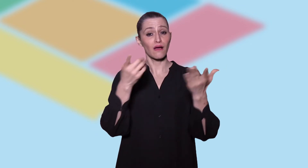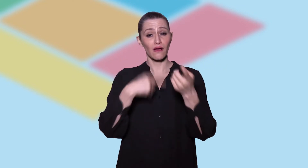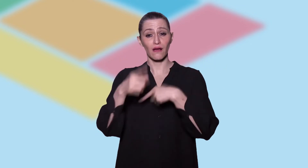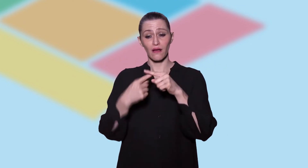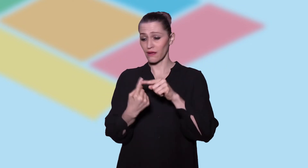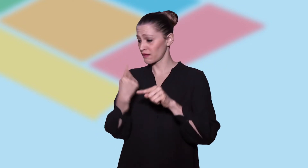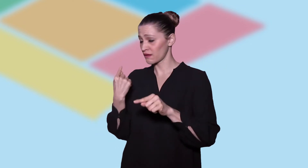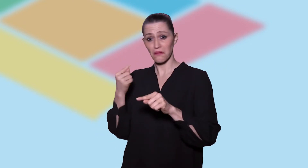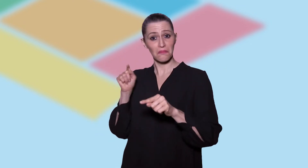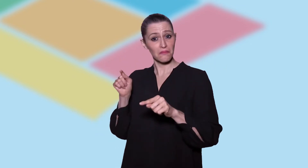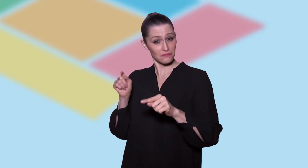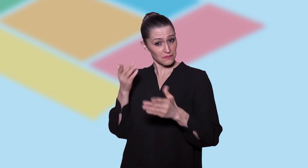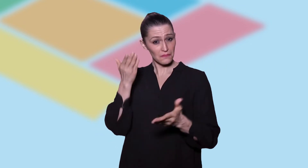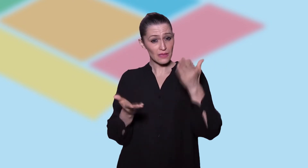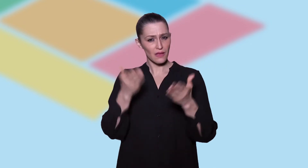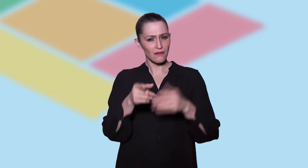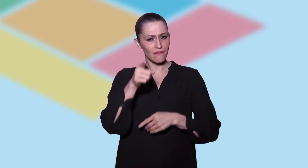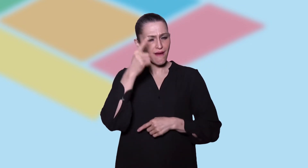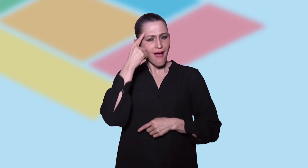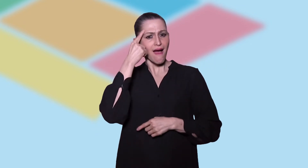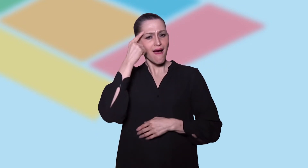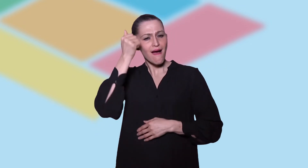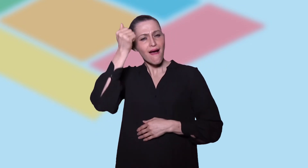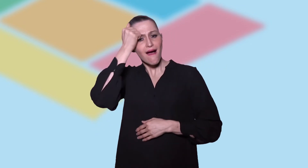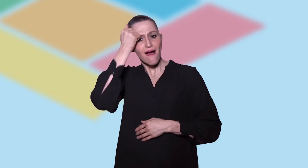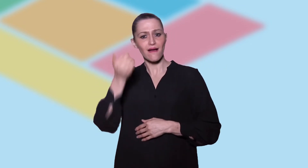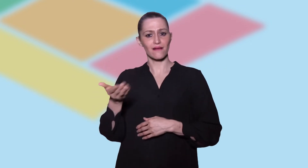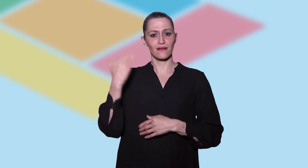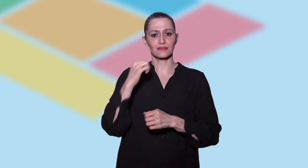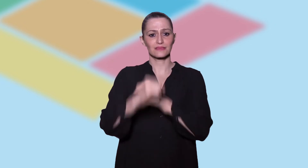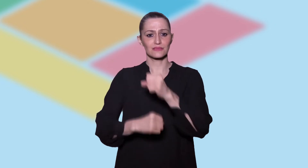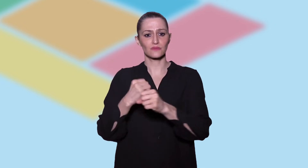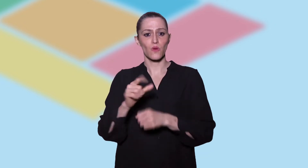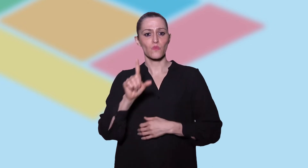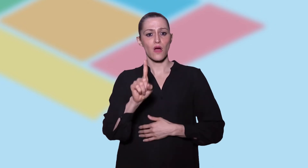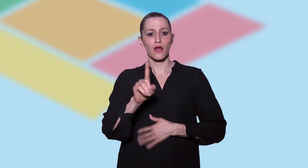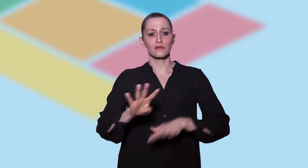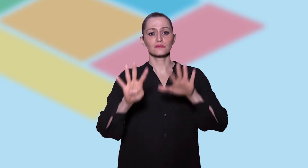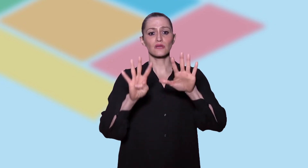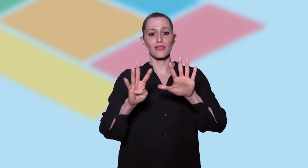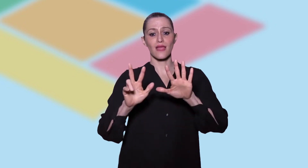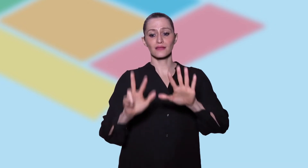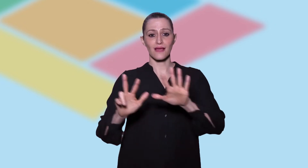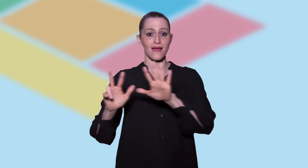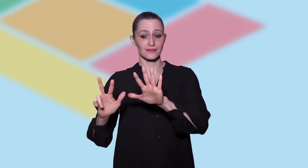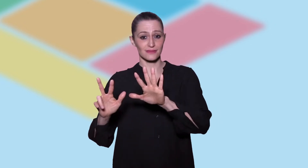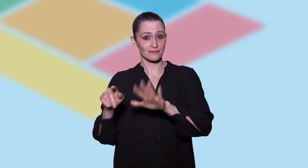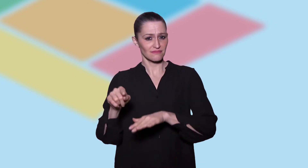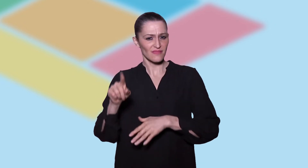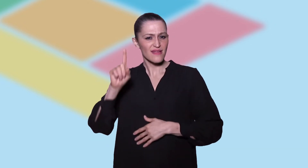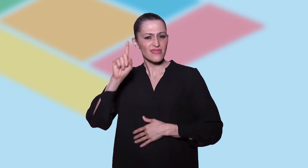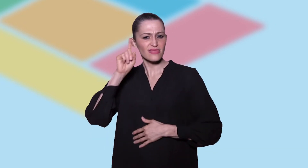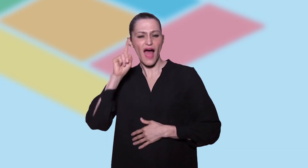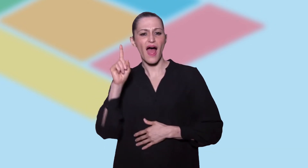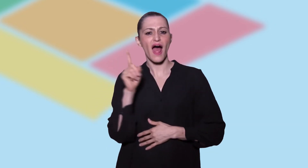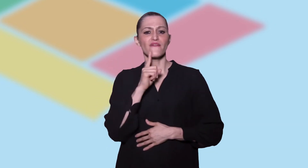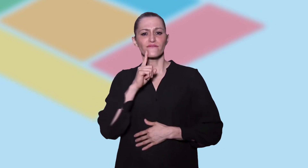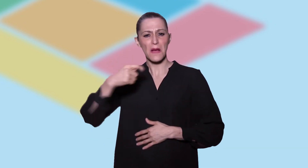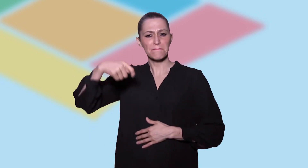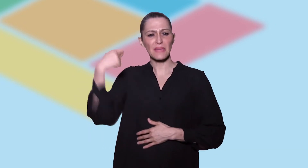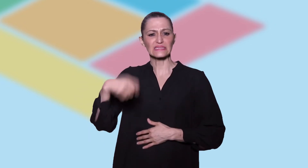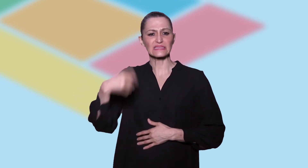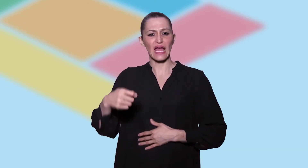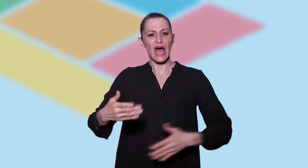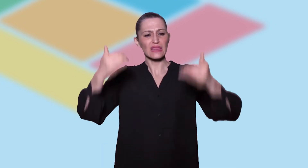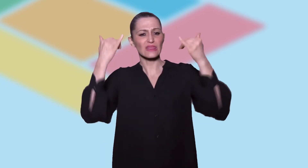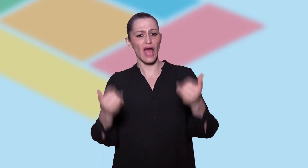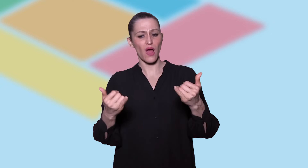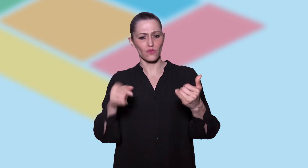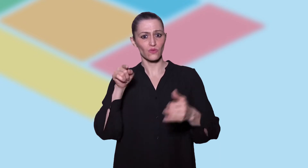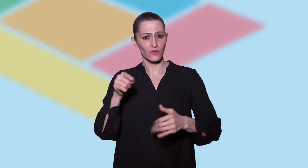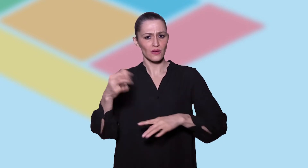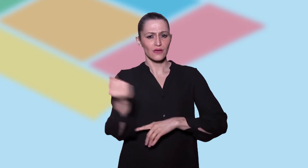you may remember the “1988 Deaf President Now!” movement